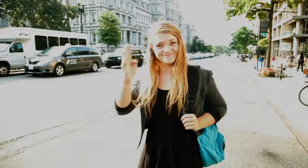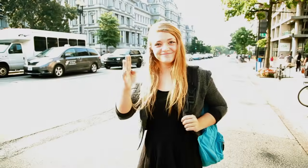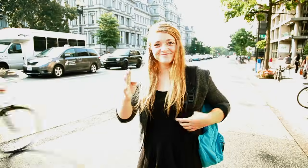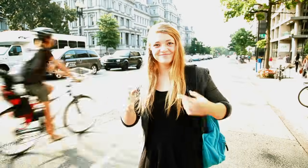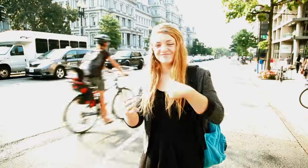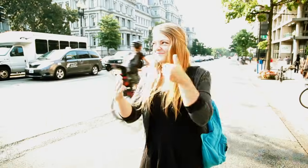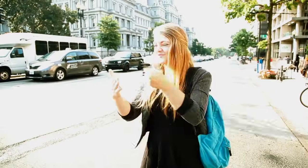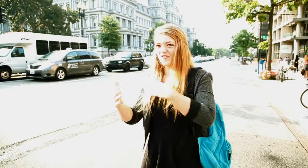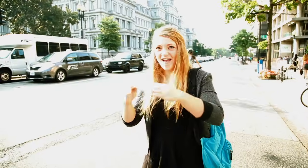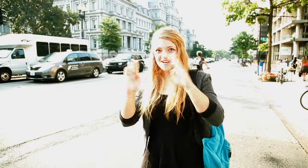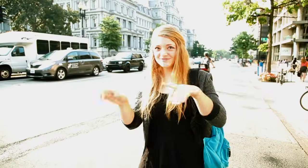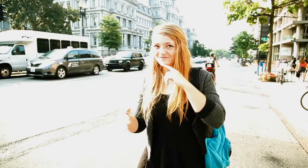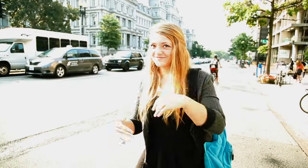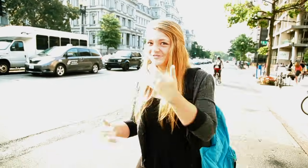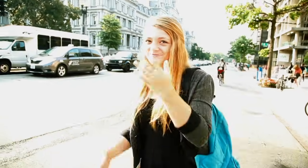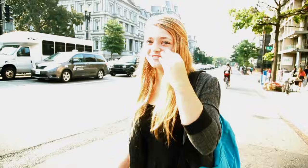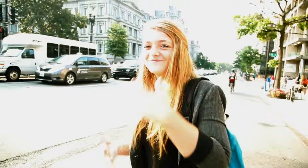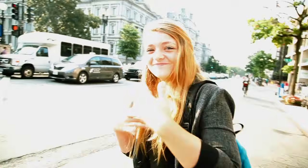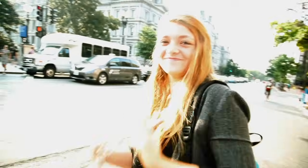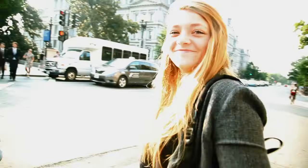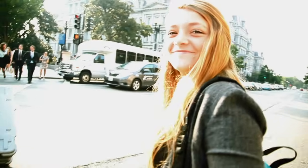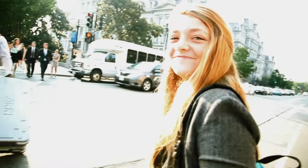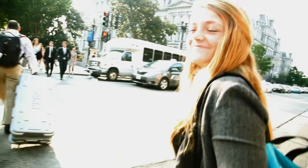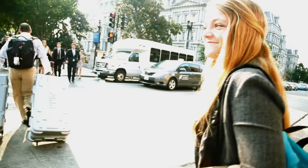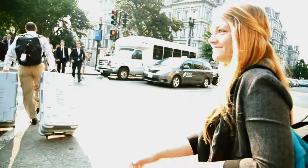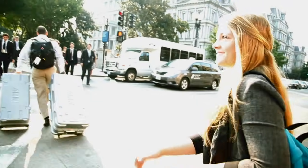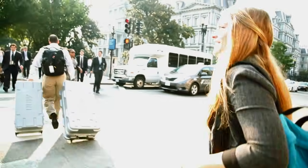We're nearing the White House. What a good experience. I'm excited!